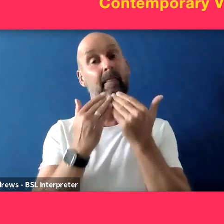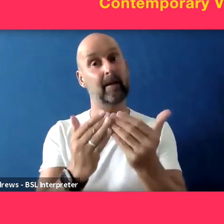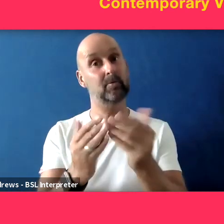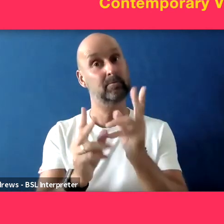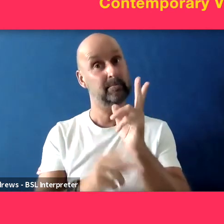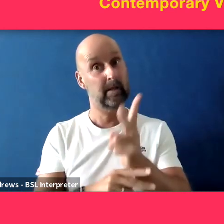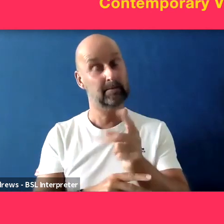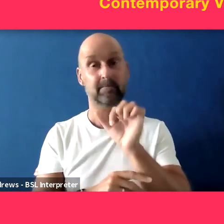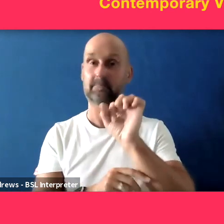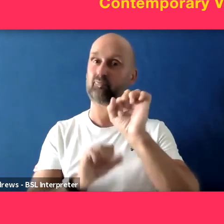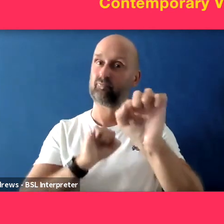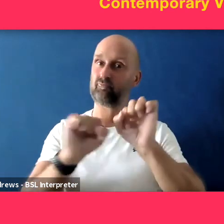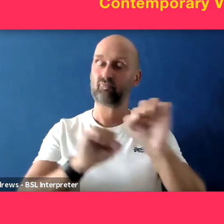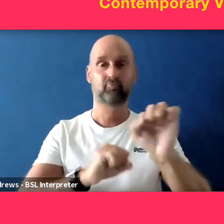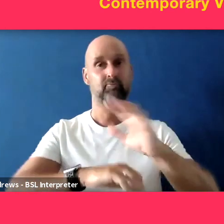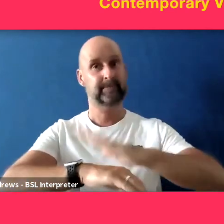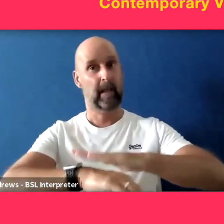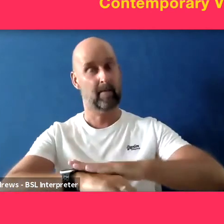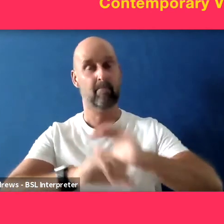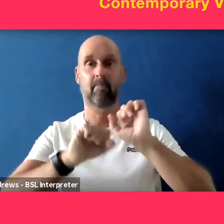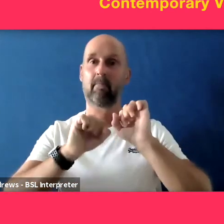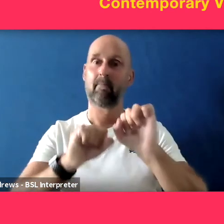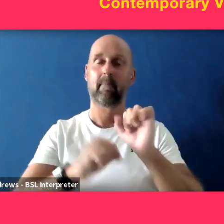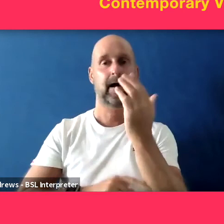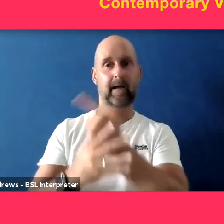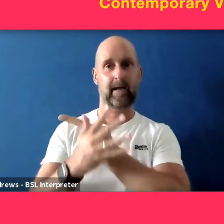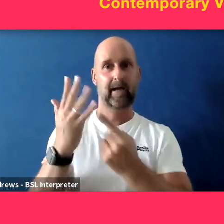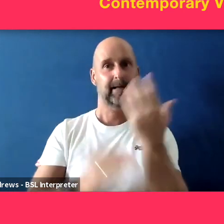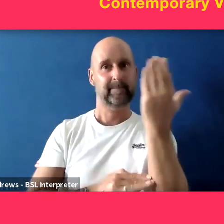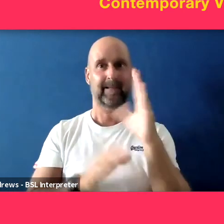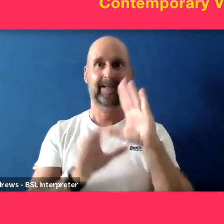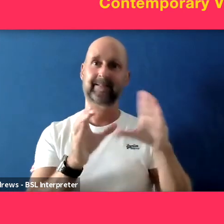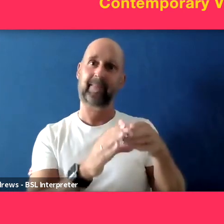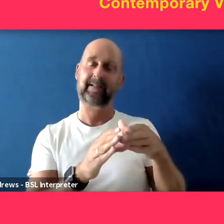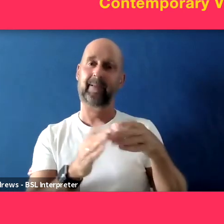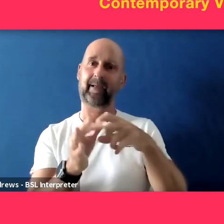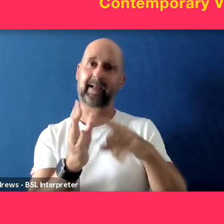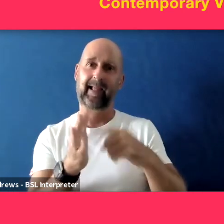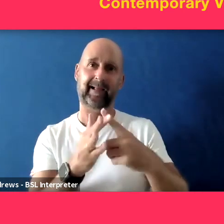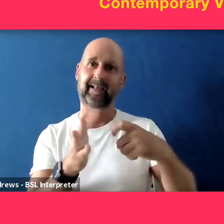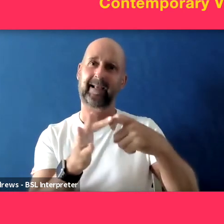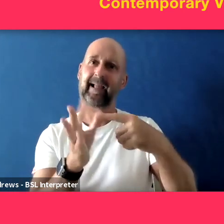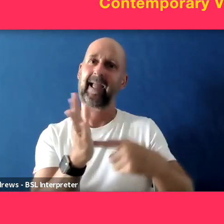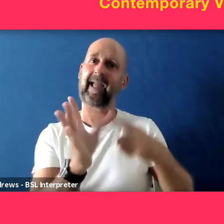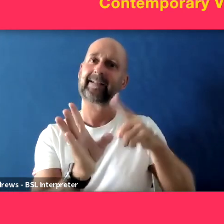for your time, and our speakers and team Kayt and Katie behind the scenes and Russ today.